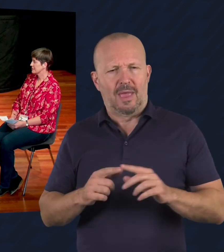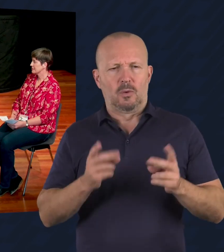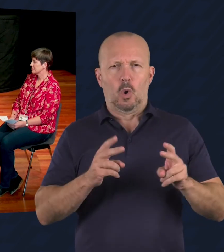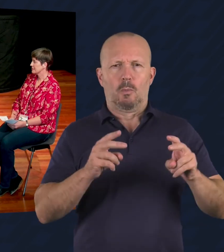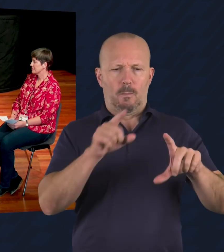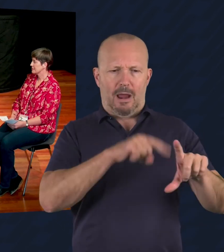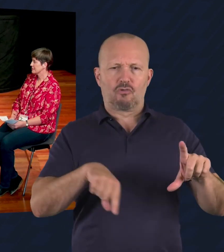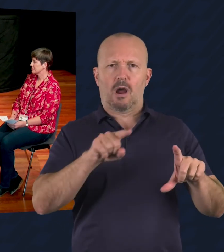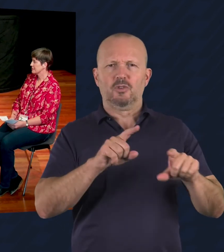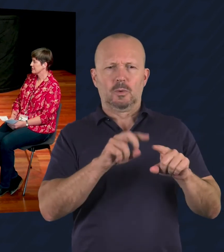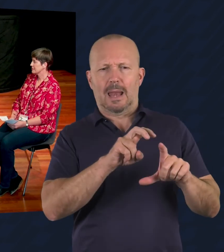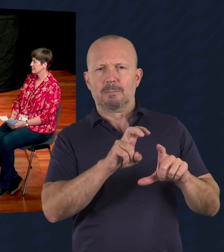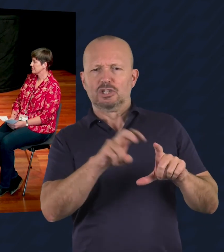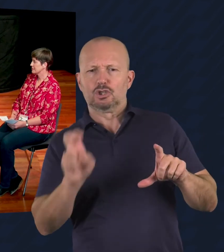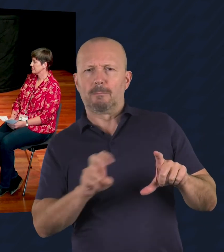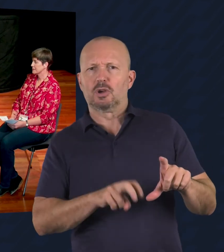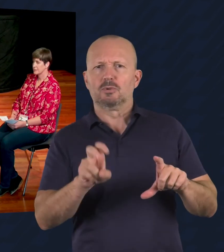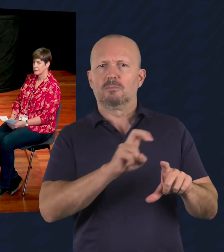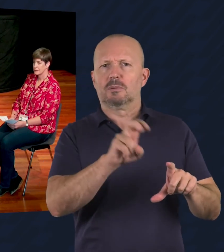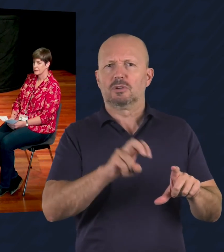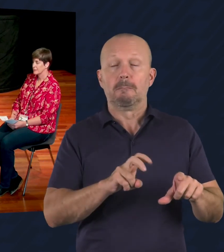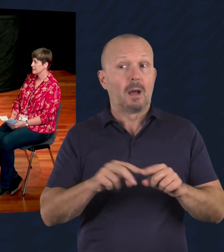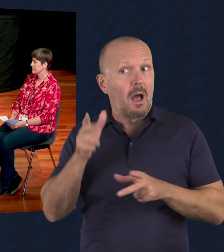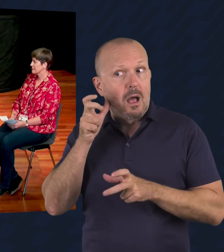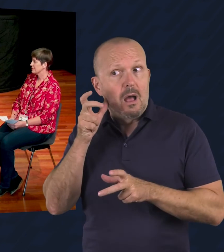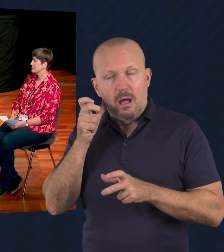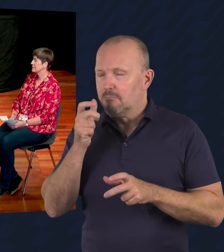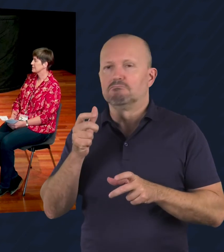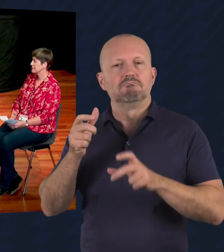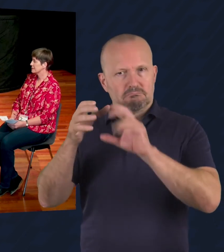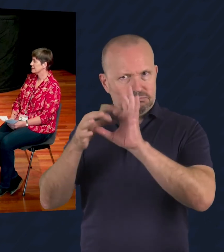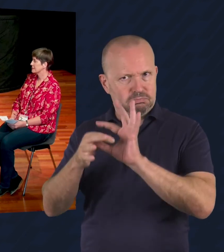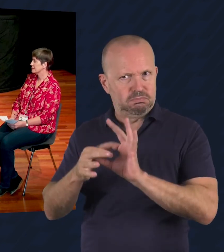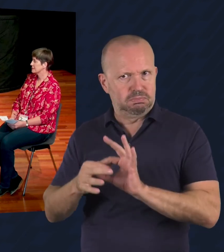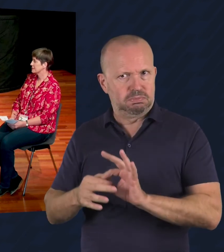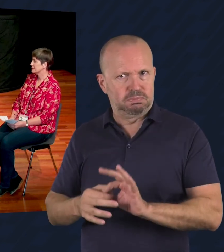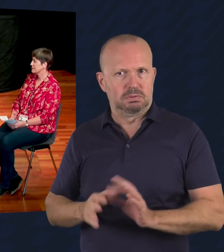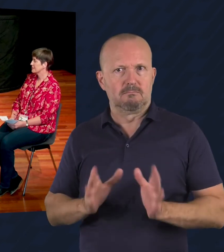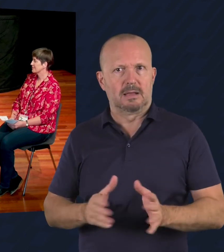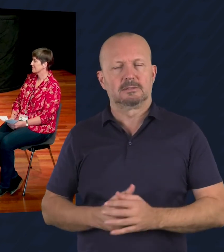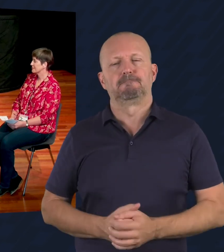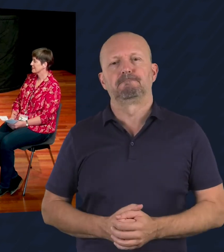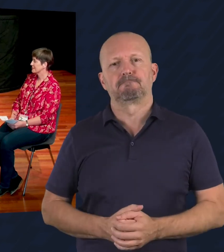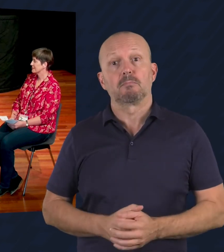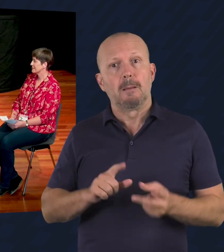the other rather than, sort of, swim around on a big soup together. The thing I love most about the project was